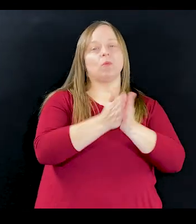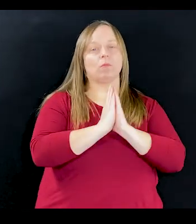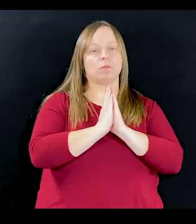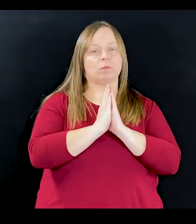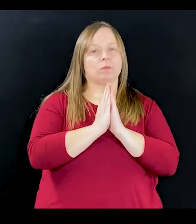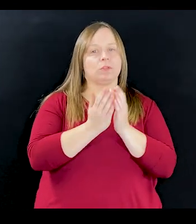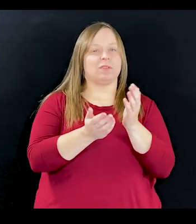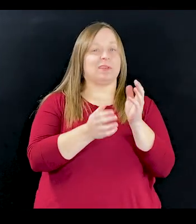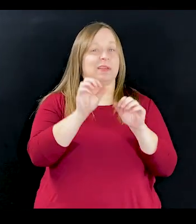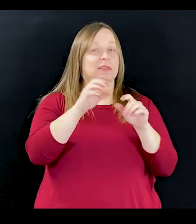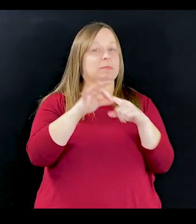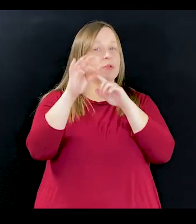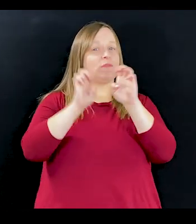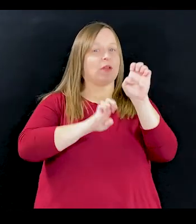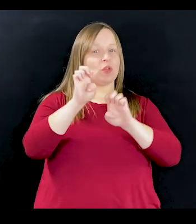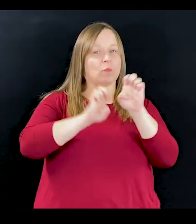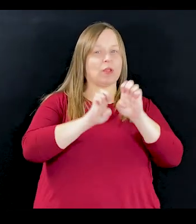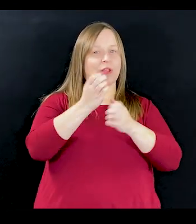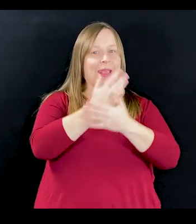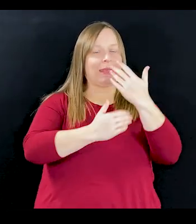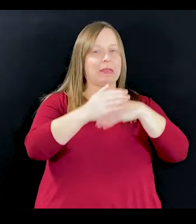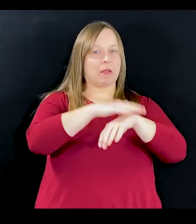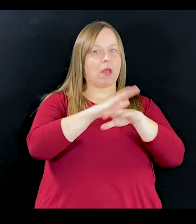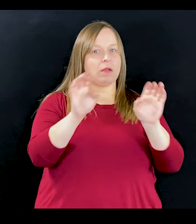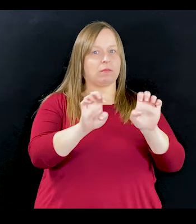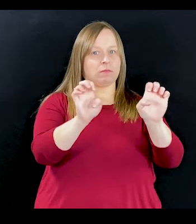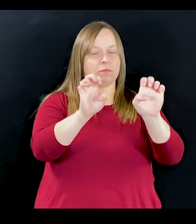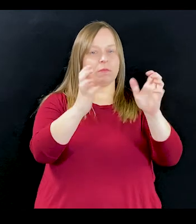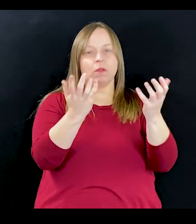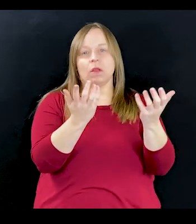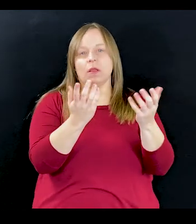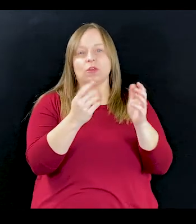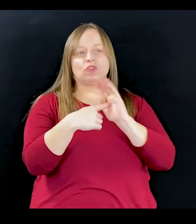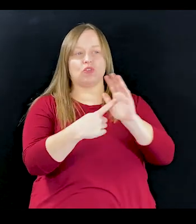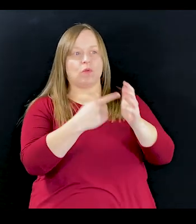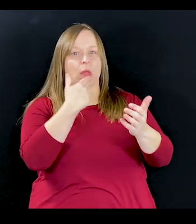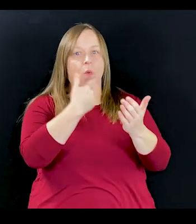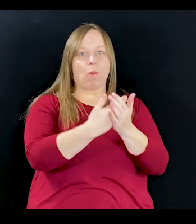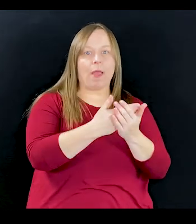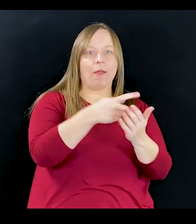them to do this evaluation. It's a hands on evaluation. It shows how well the